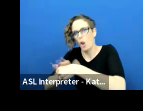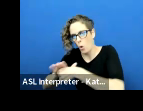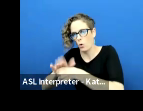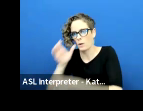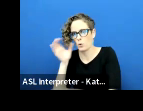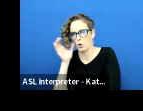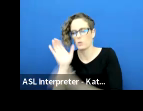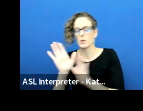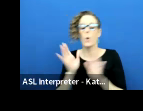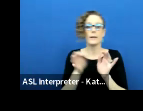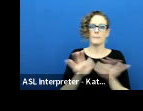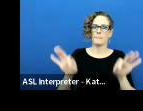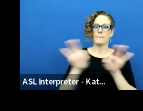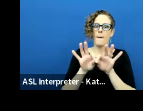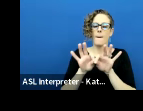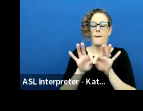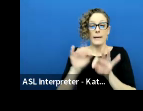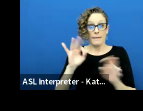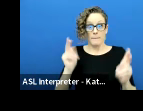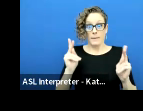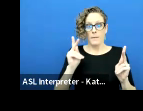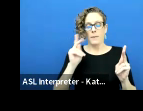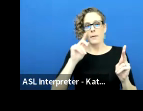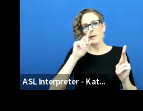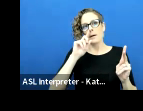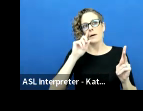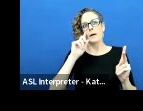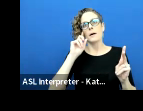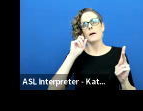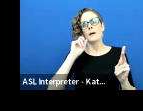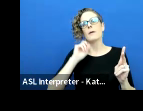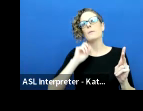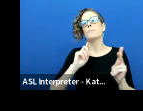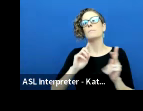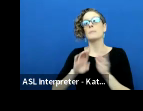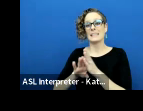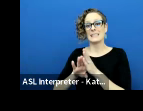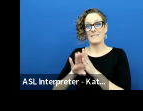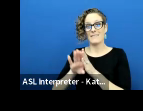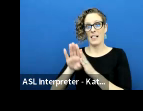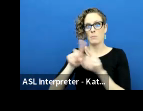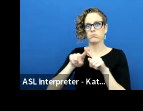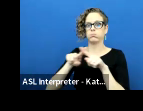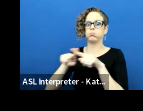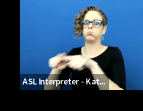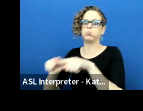it's really important if people have developed a technology dependency or dependence on on